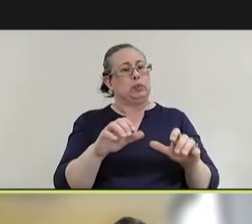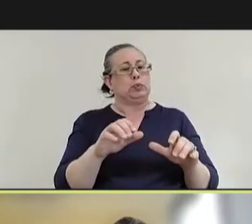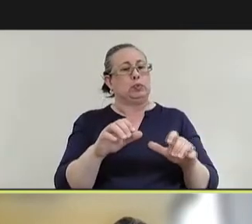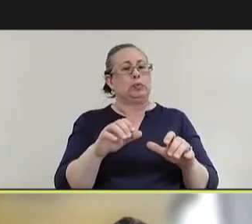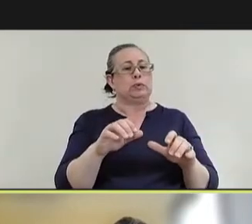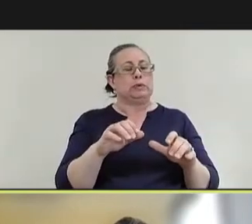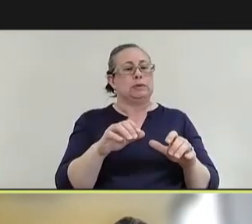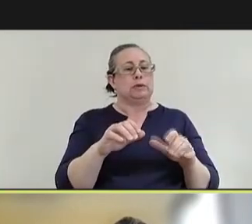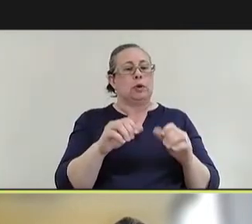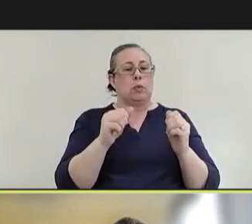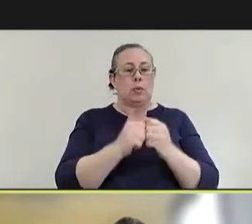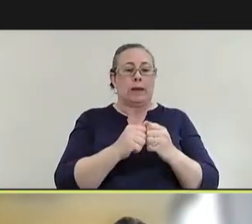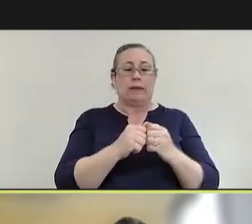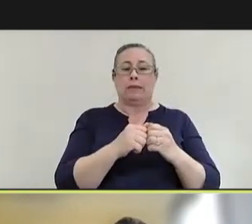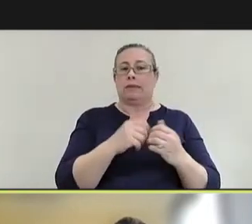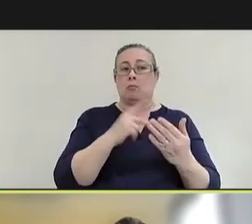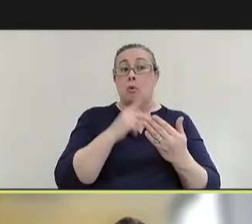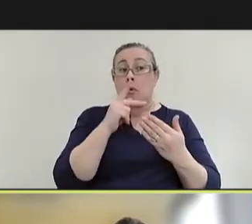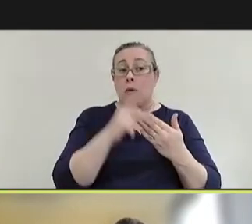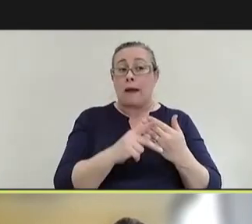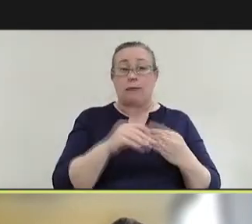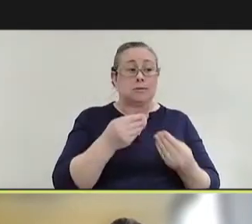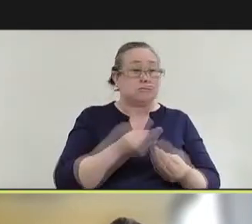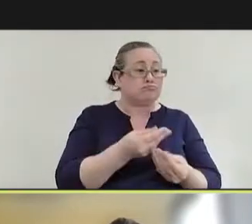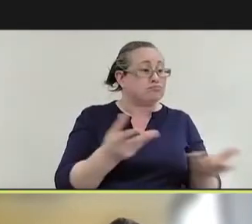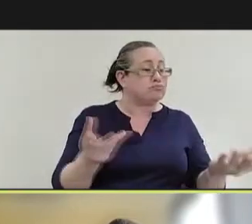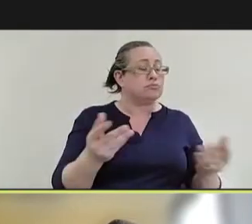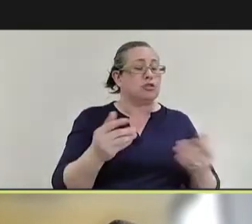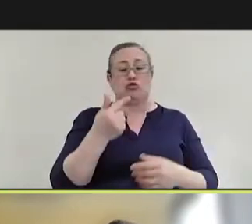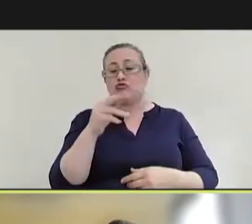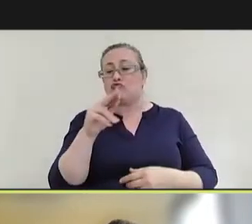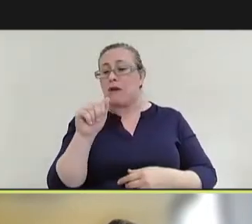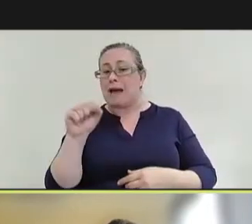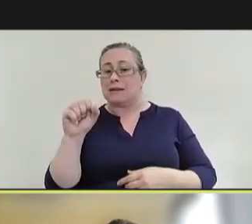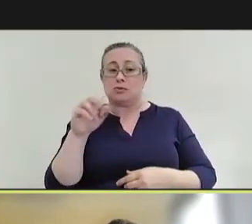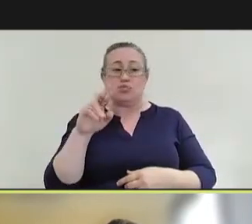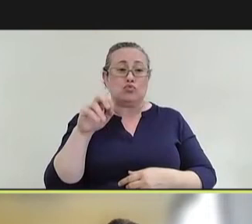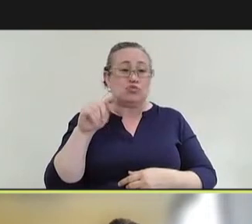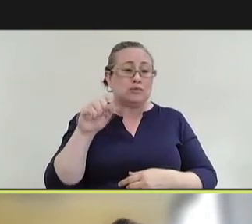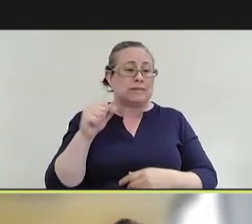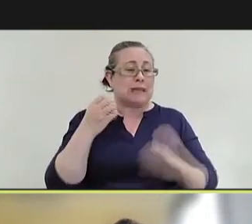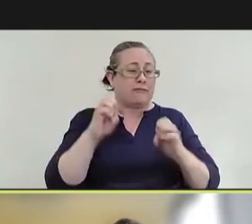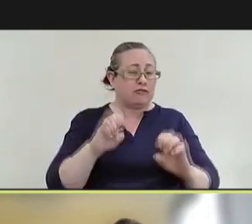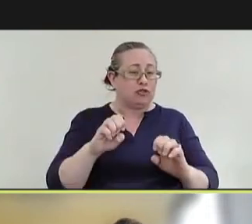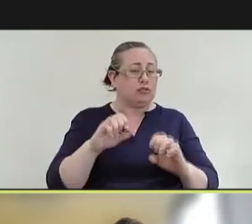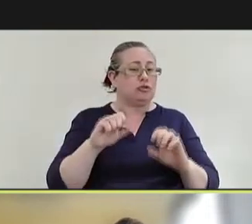I think a programmatic approach, grassroots effort, perhaps we could, there's definitely